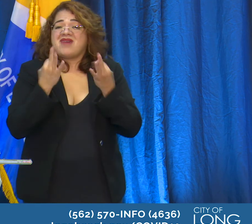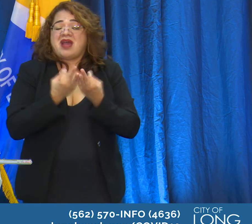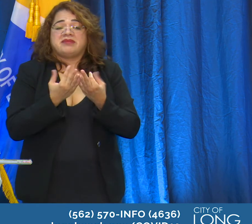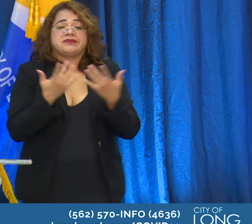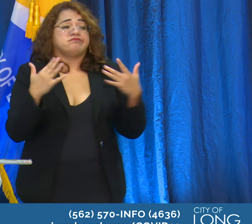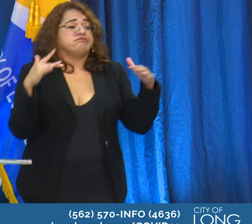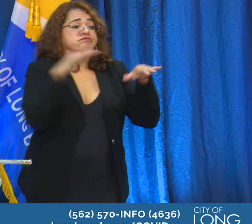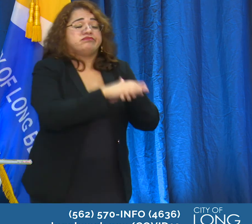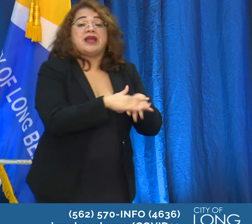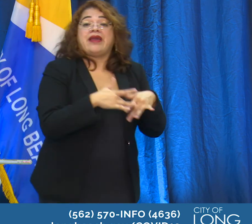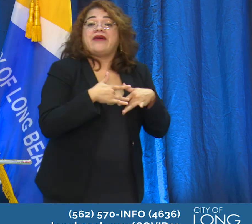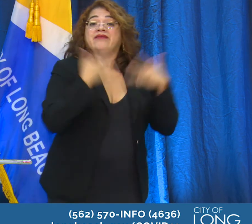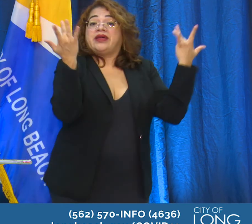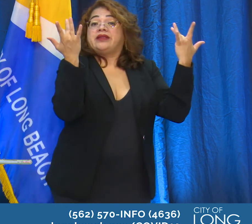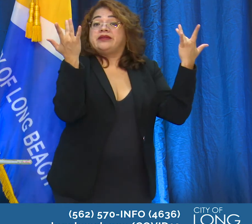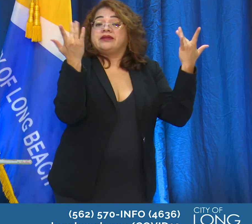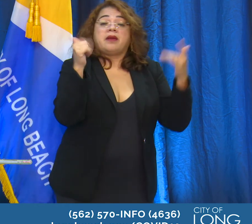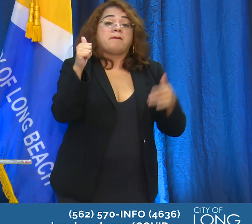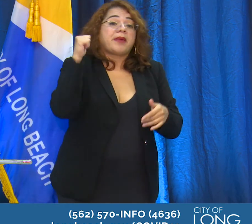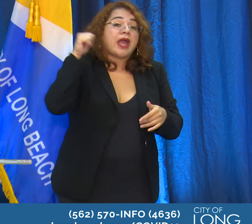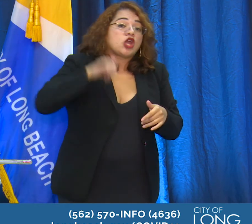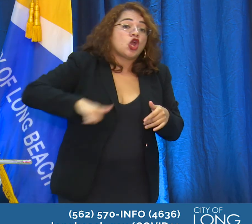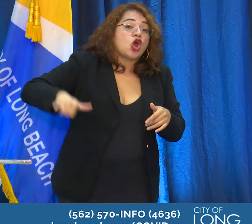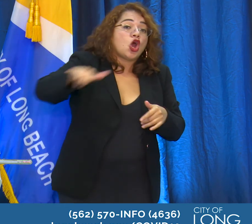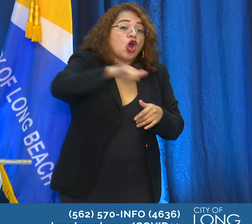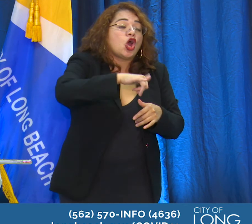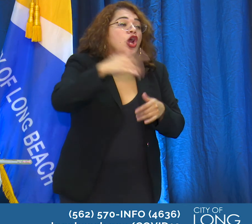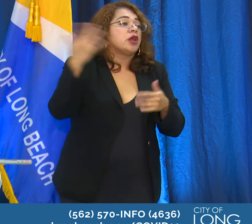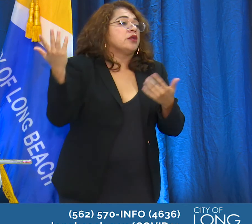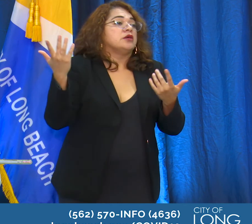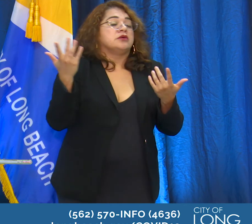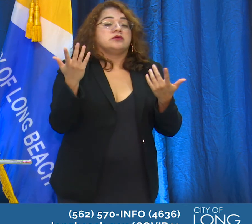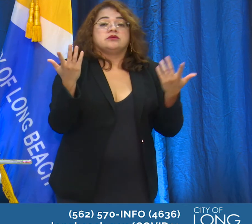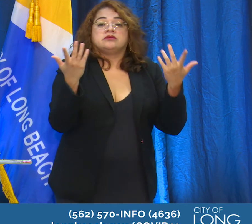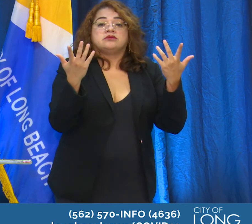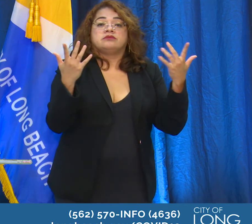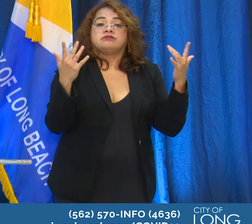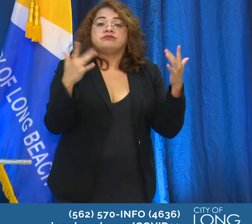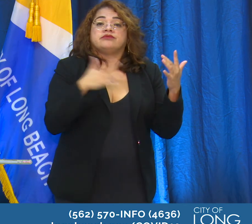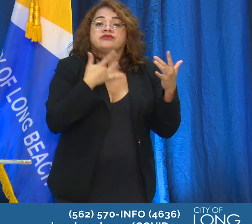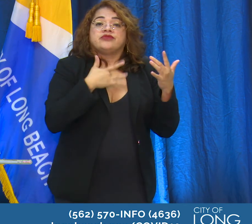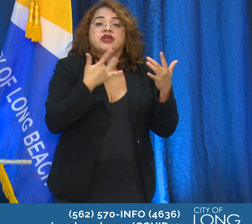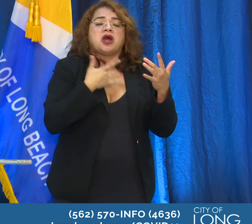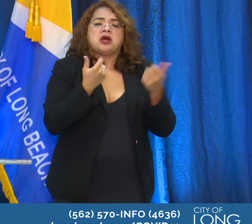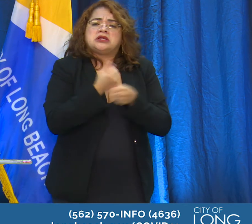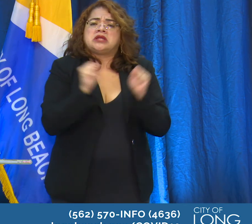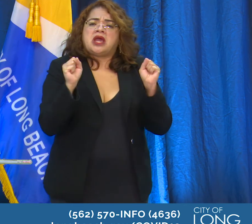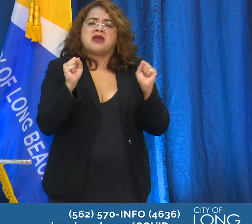and at gatherings that are occurring in backyards and people's homes and others because there is this feeling of safety.